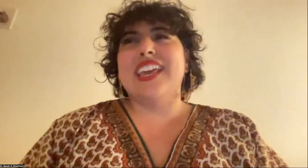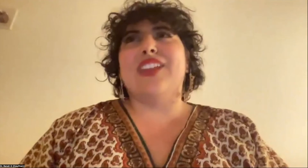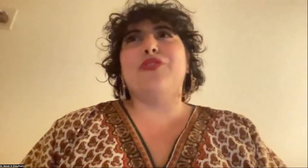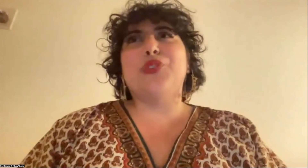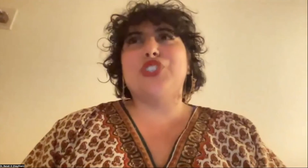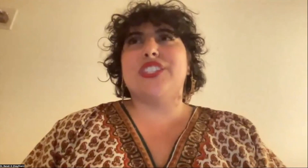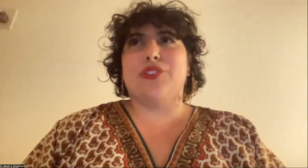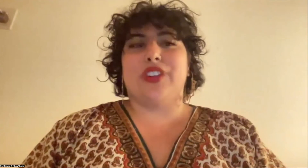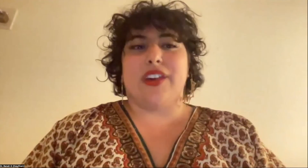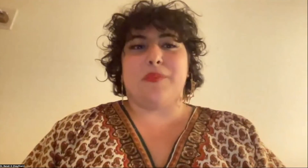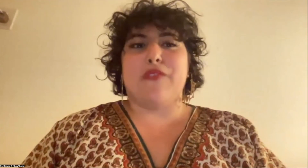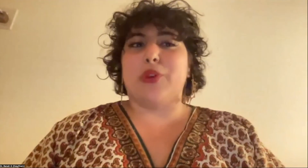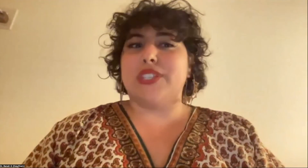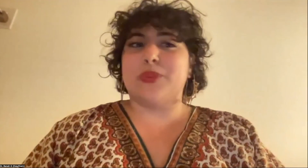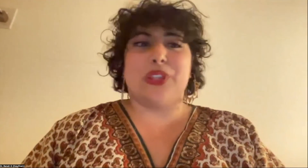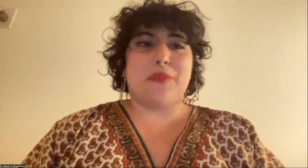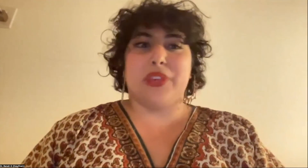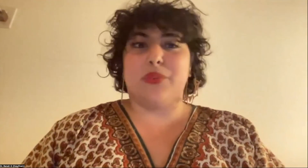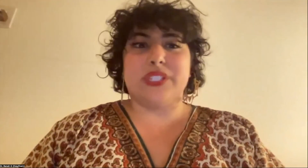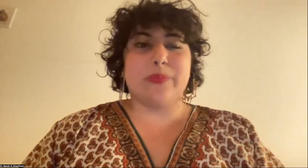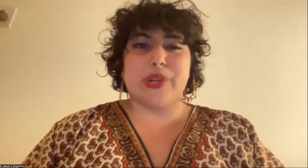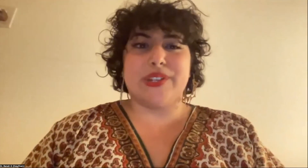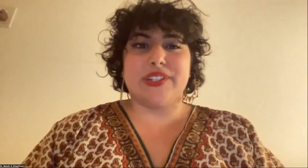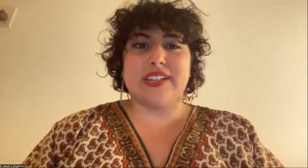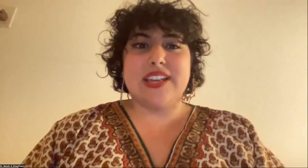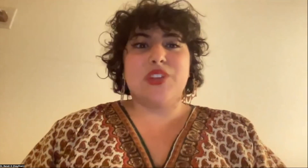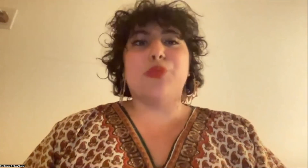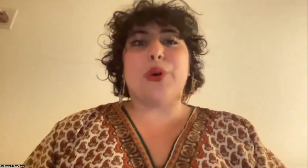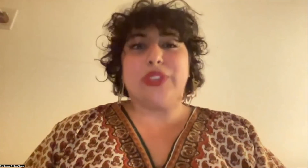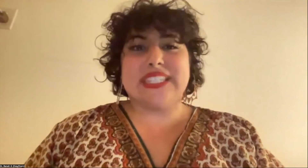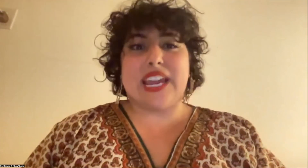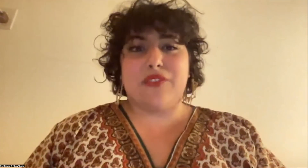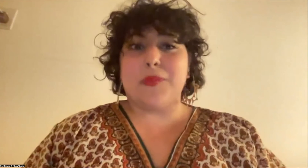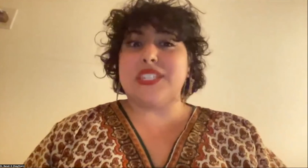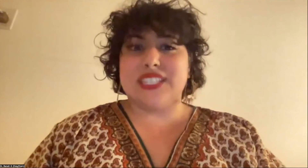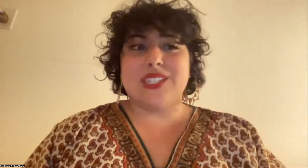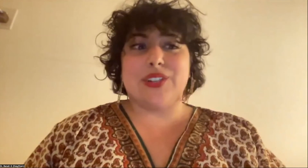In a future Syria, my voice will not be a whisper. You wrote this line for me, sister,